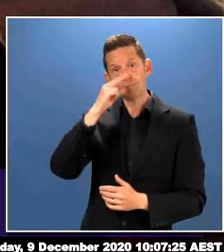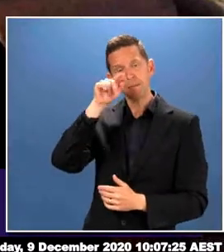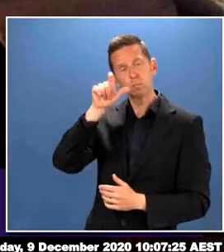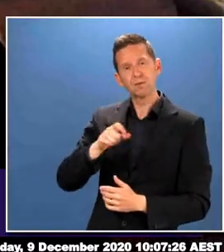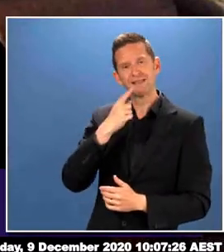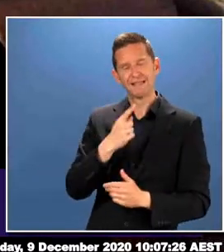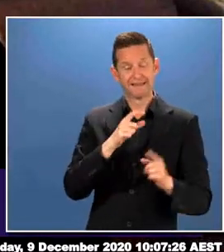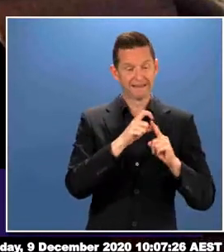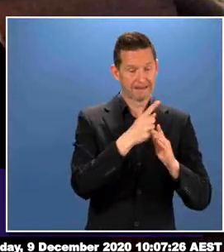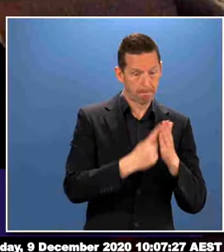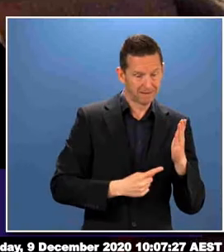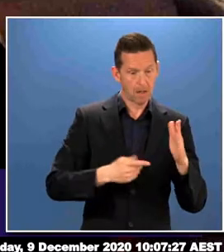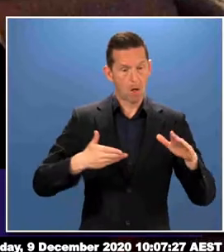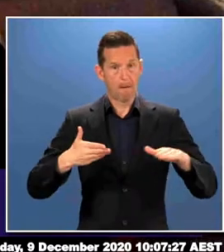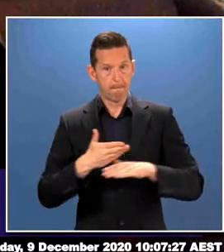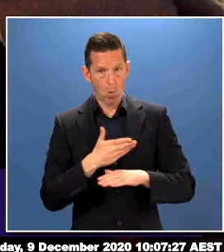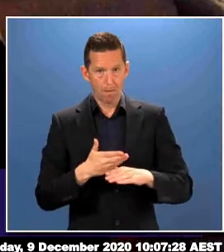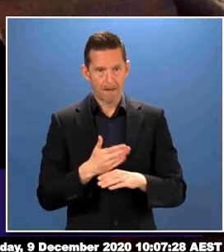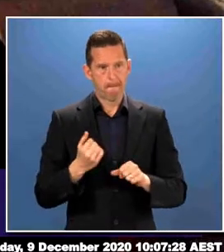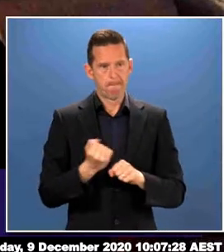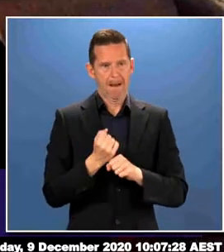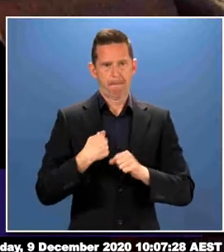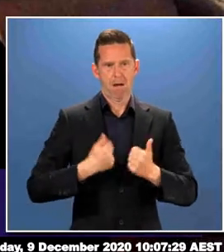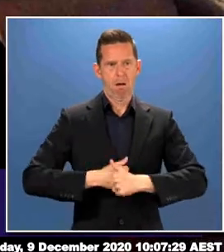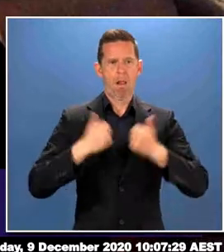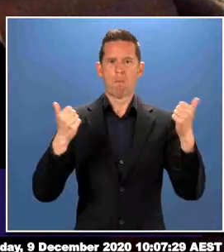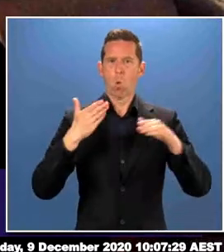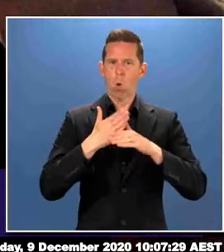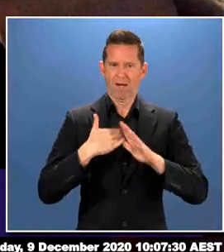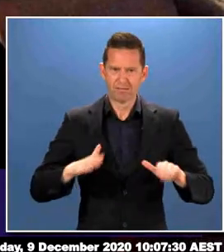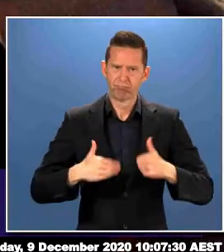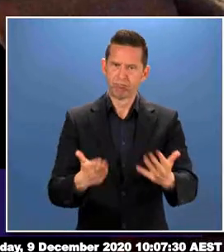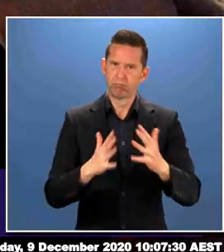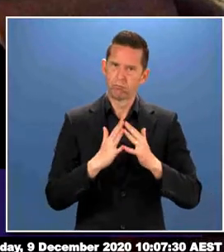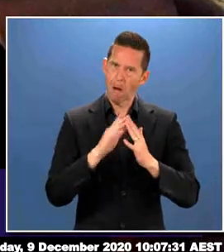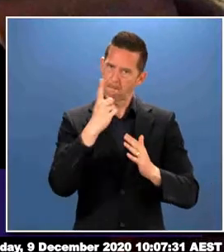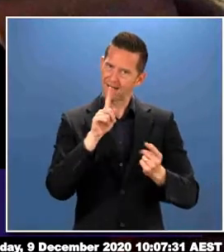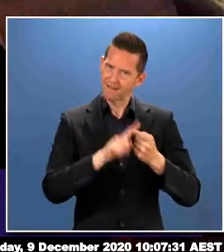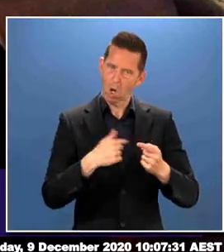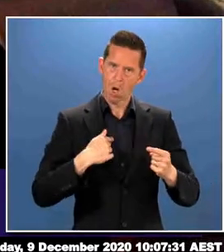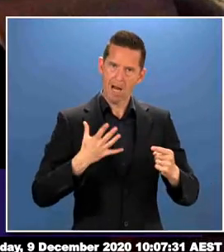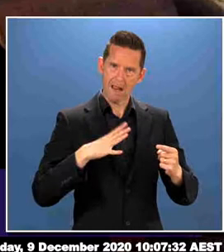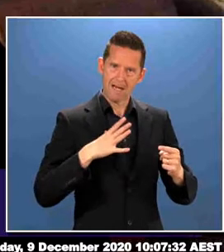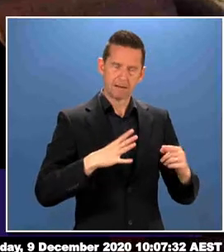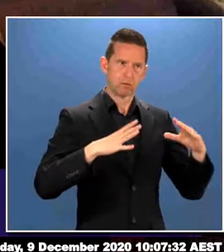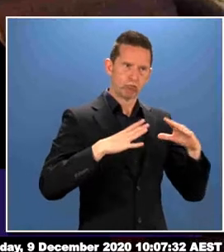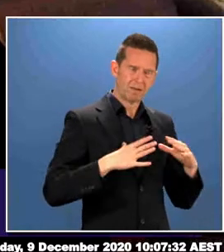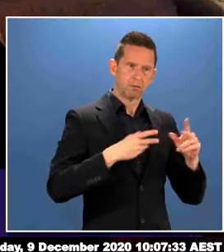getting able to do that meaningful work but also having time so I can fit in rest and fit in medical appointments and fit in caring